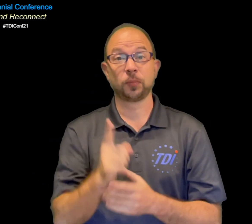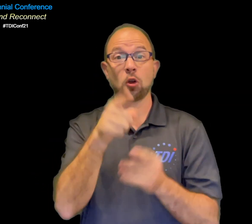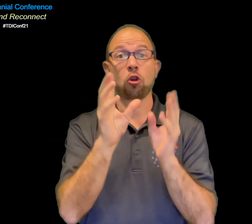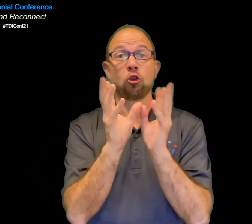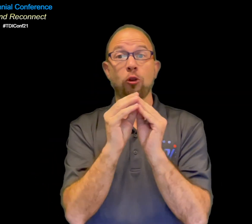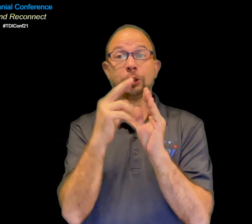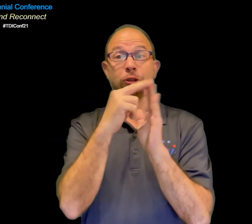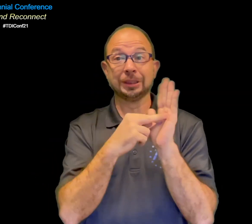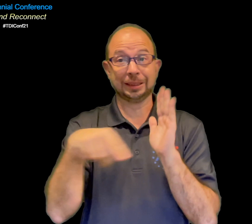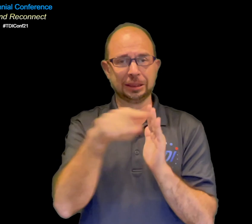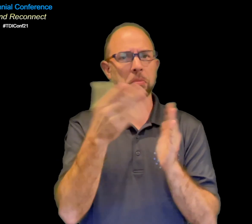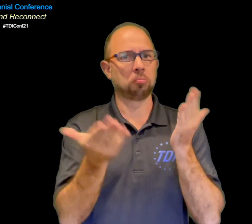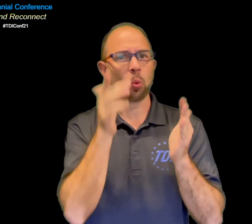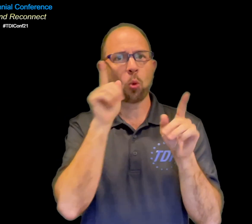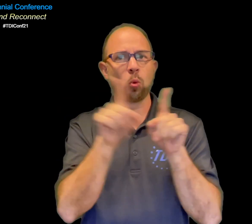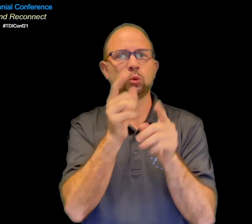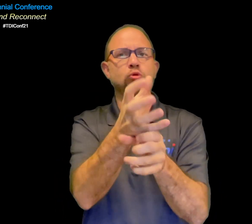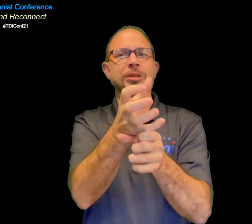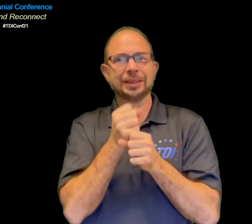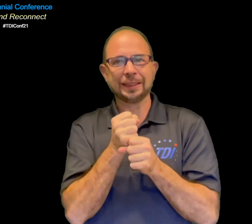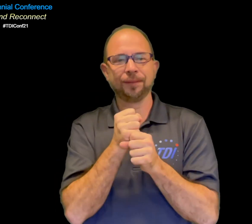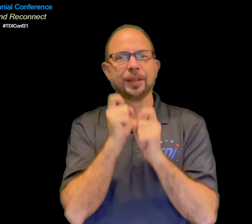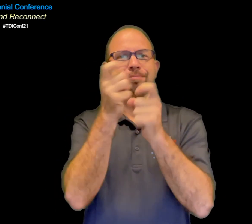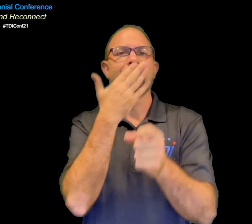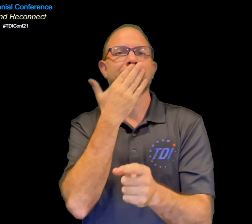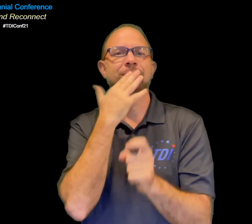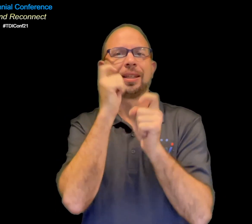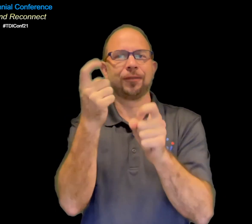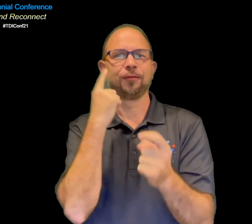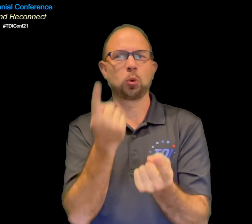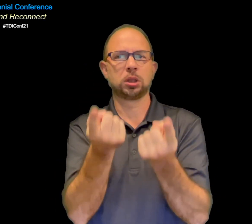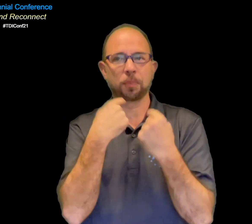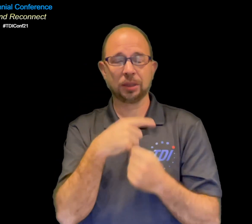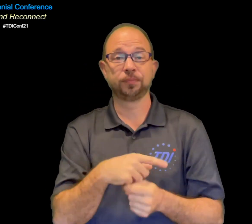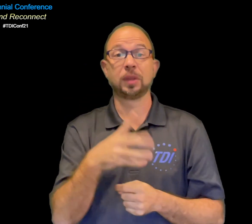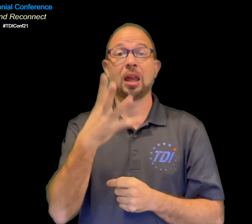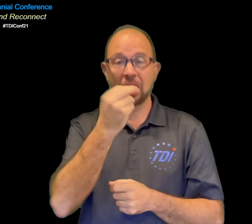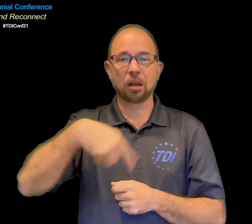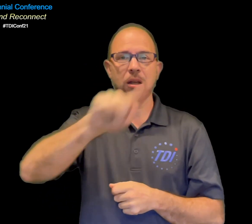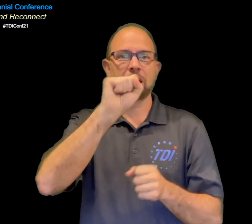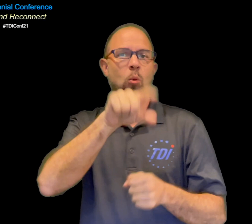Conference attendees may also receive thank you gifts from us for coming and